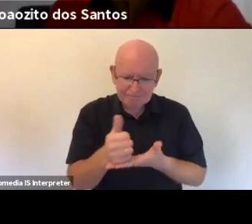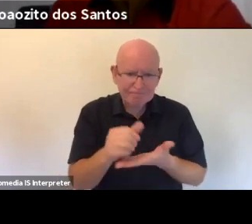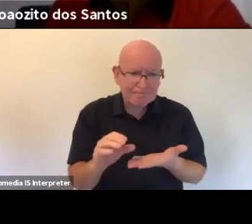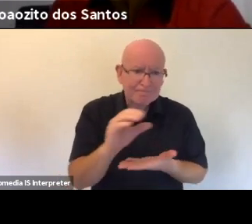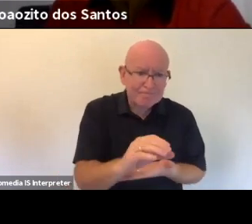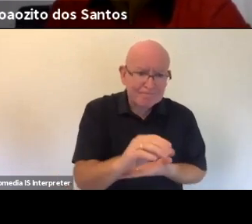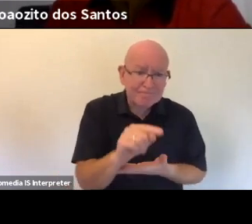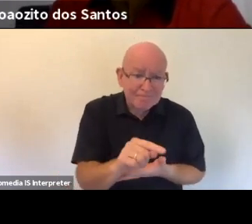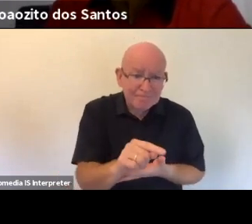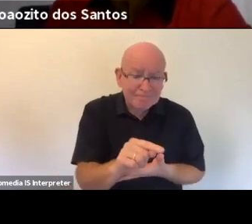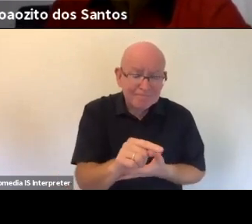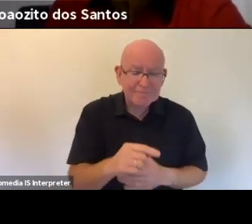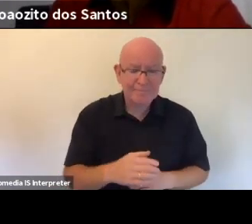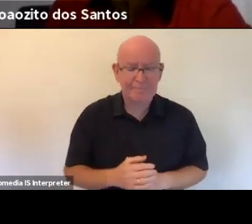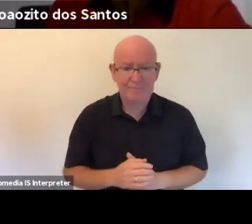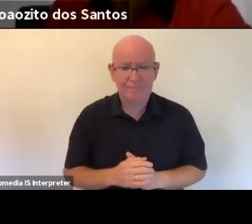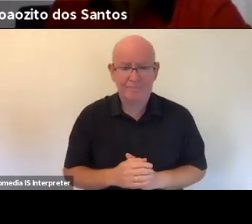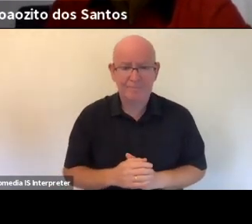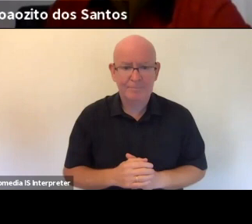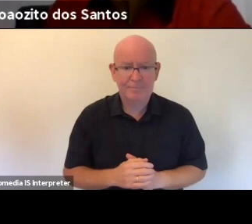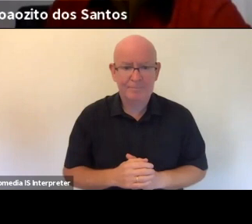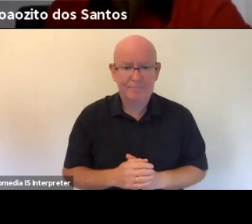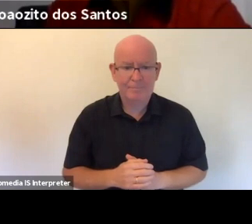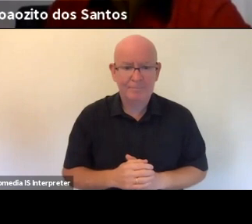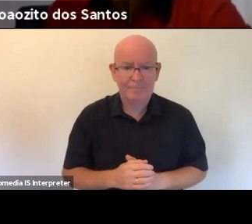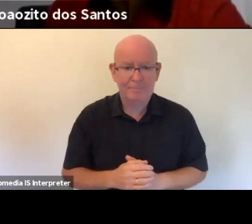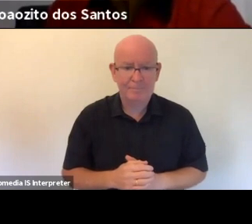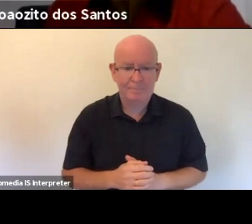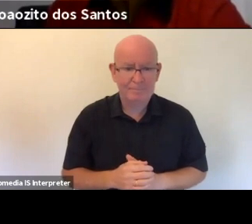and also to collect some data, that many people with disabilities